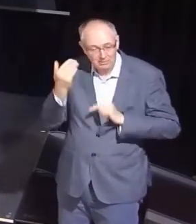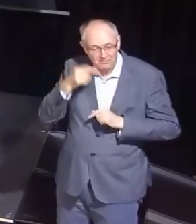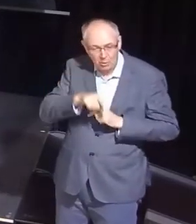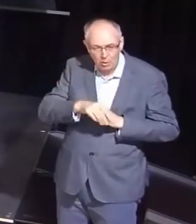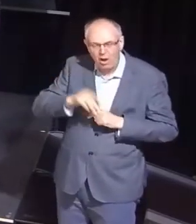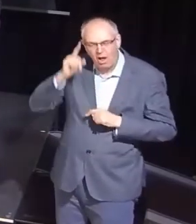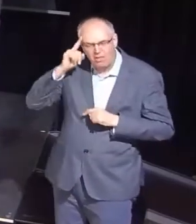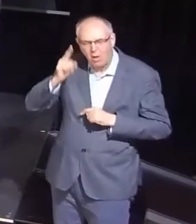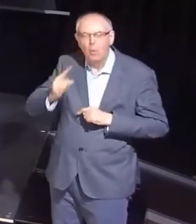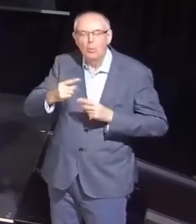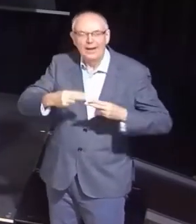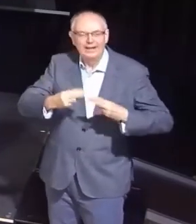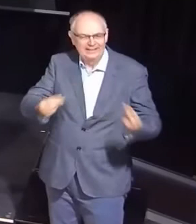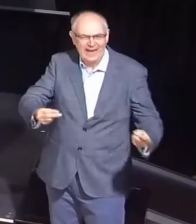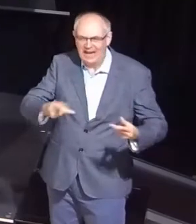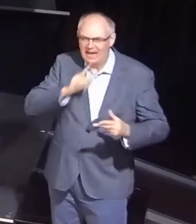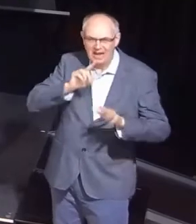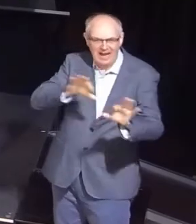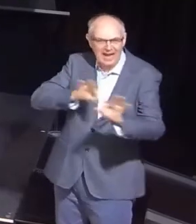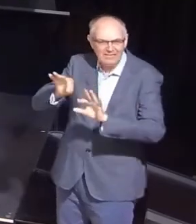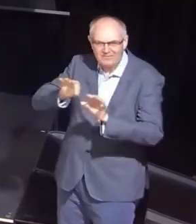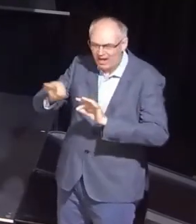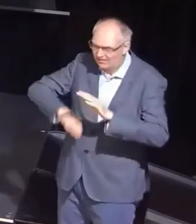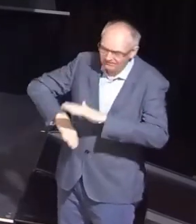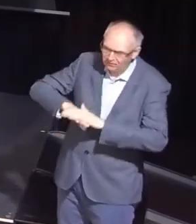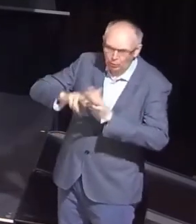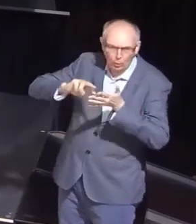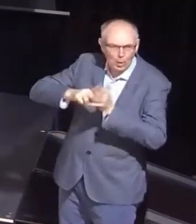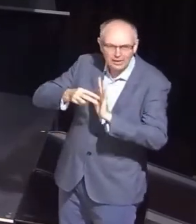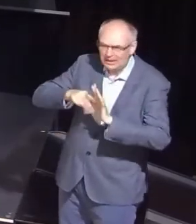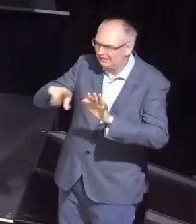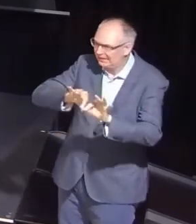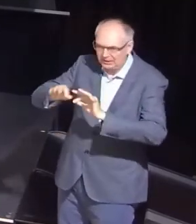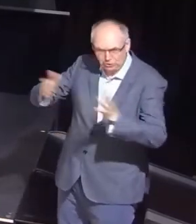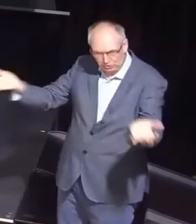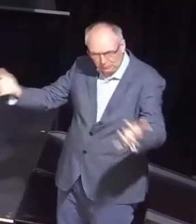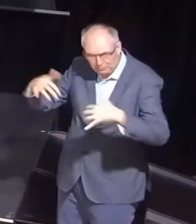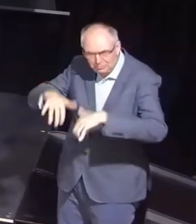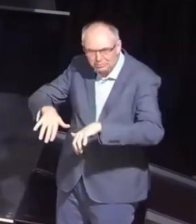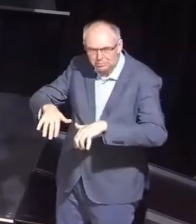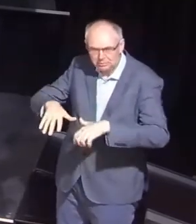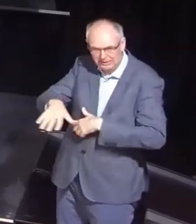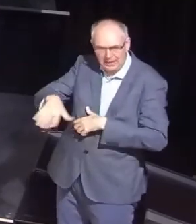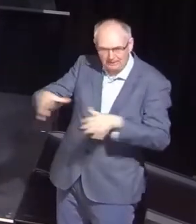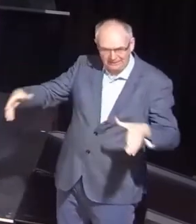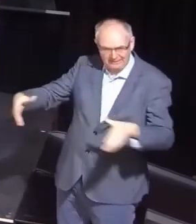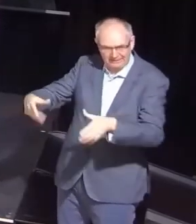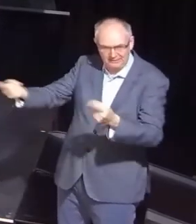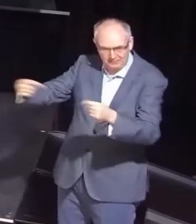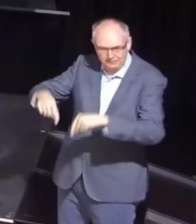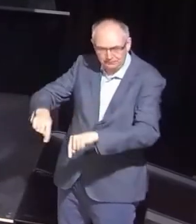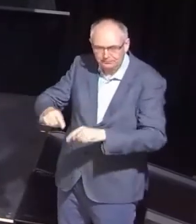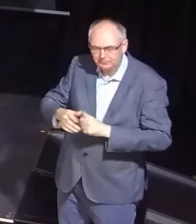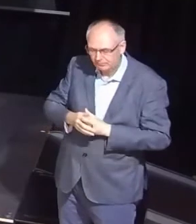we would invite the entire organisation to come to a place on campus and we would bring in